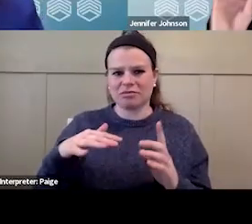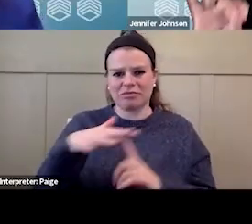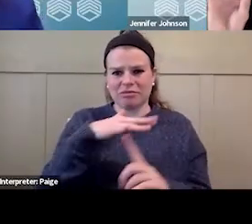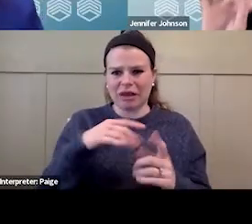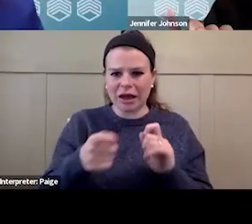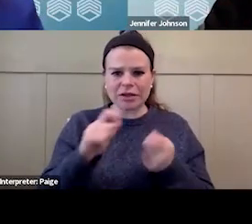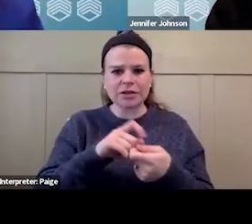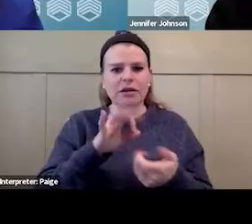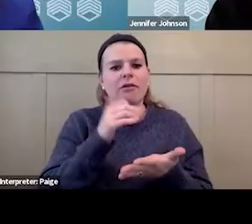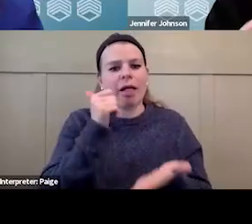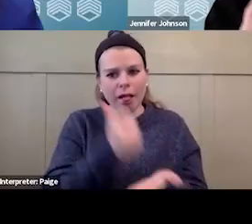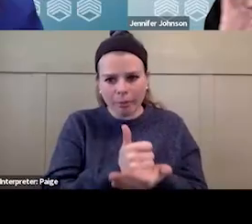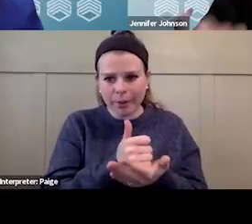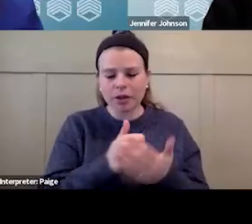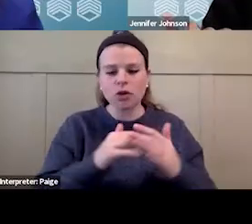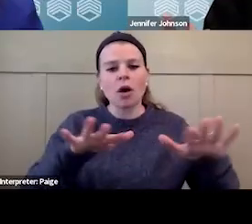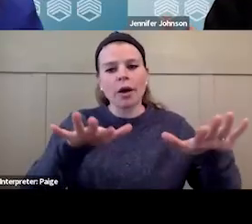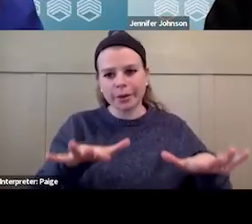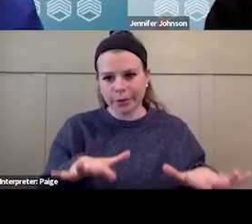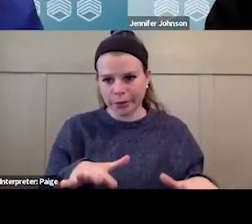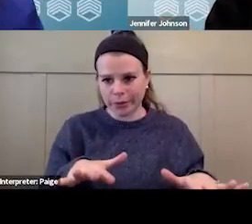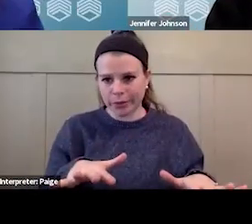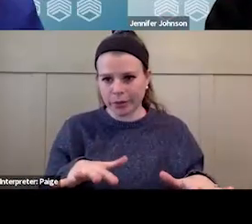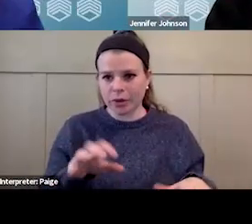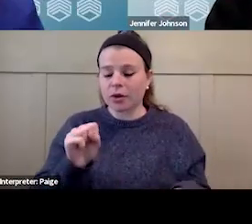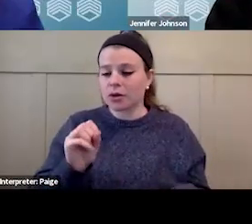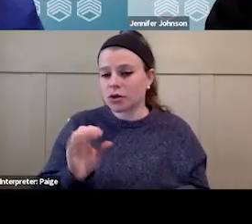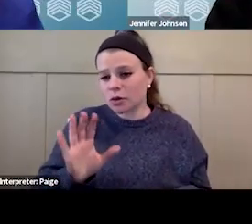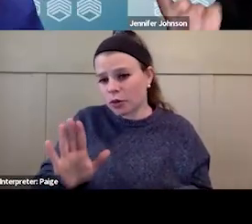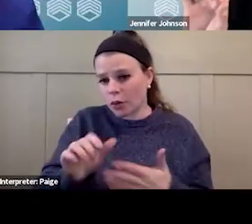So dropping our agenda, what we think we might be doing in court one day,